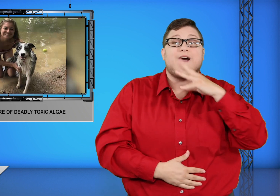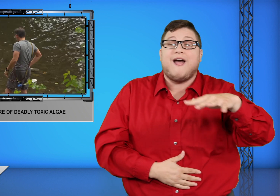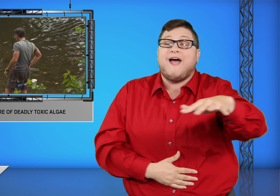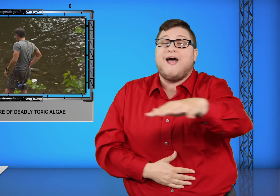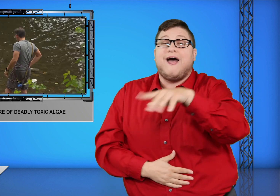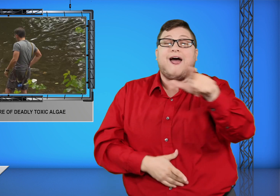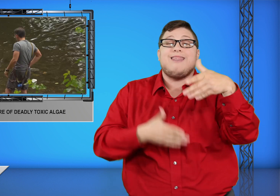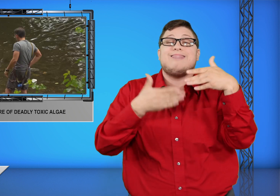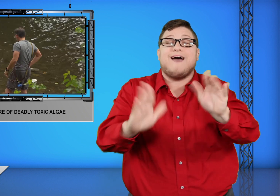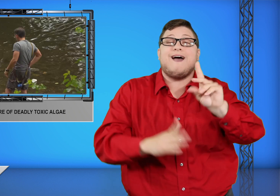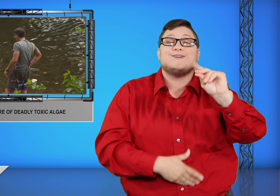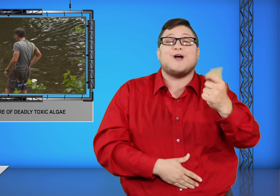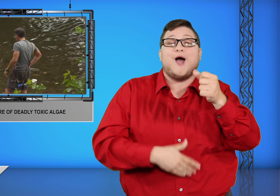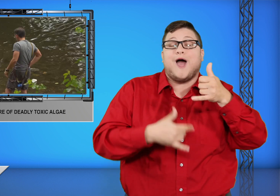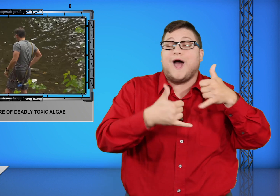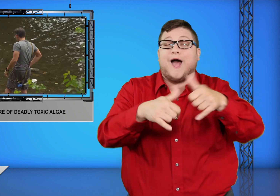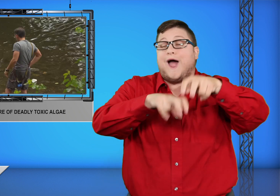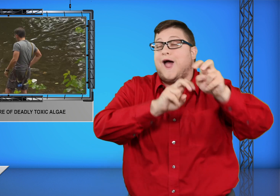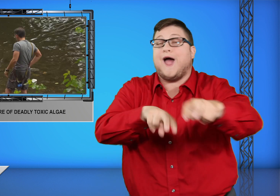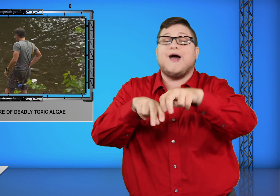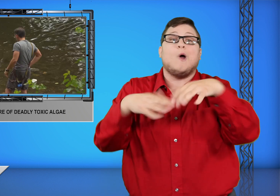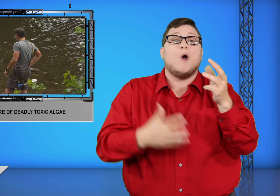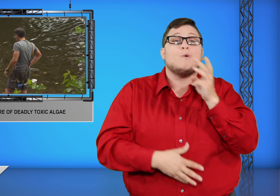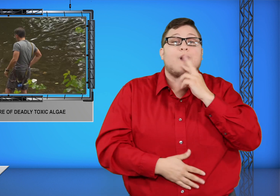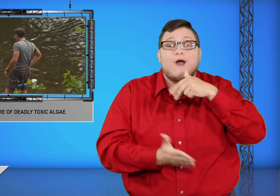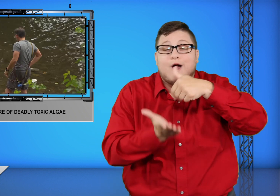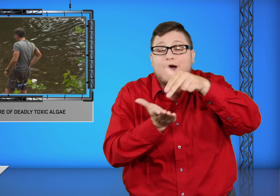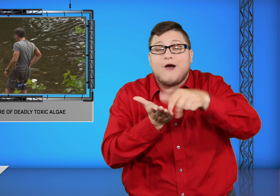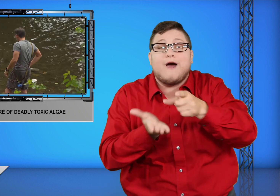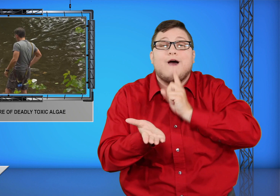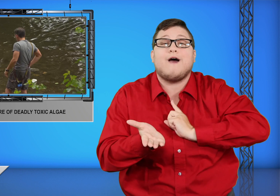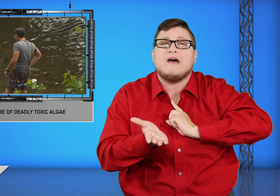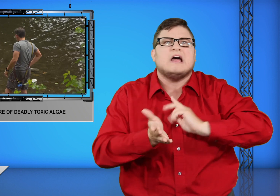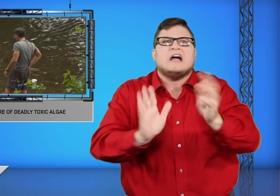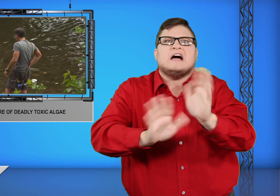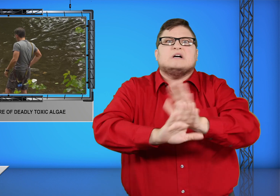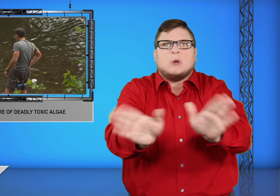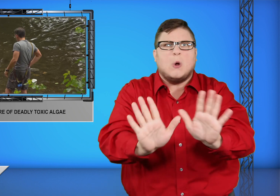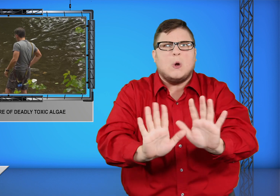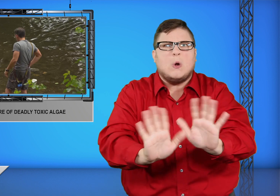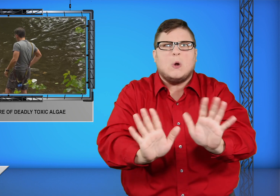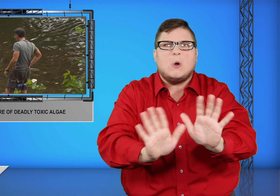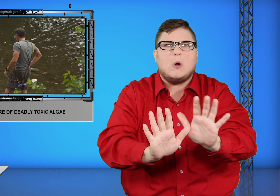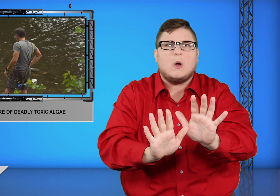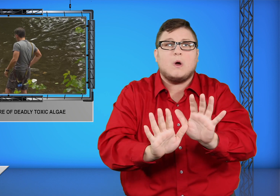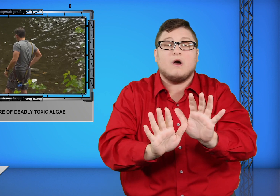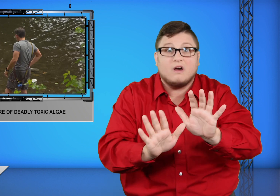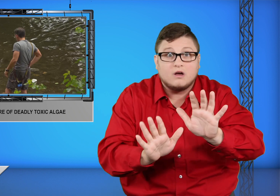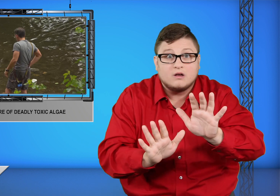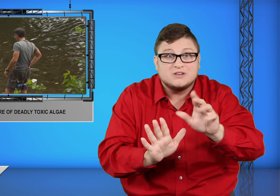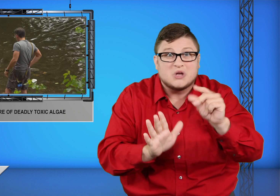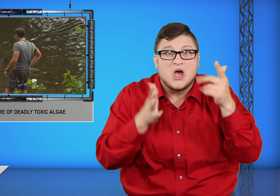If you spot the algae, leave the area immediately.